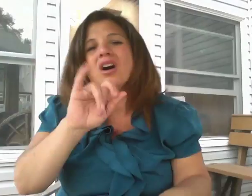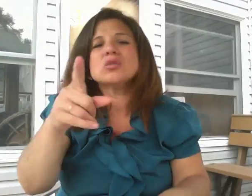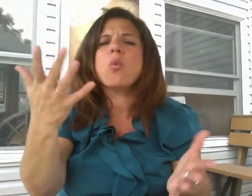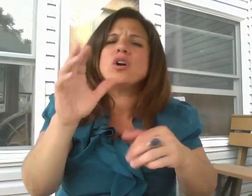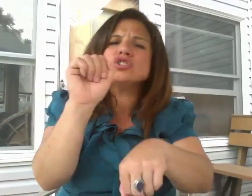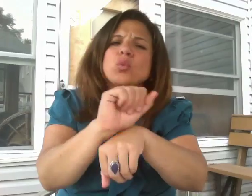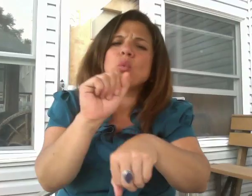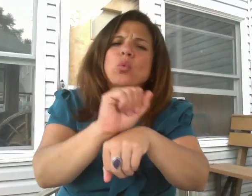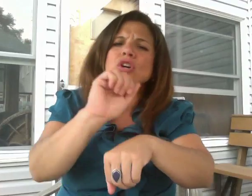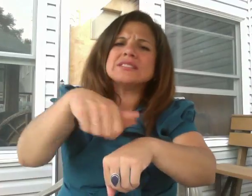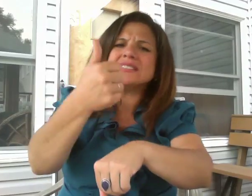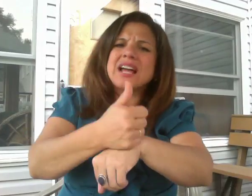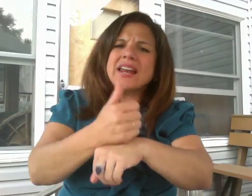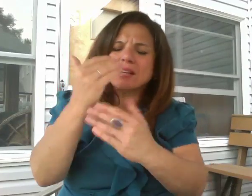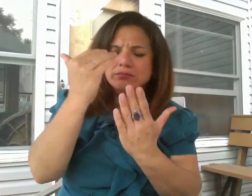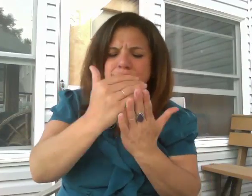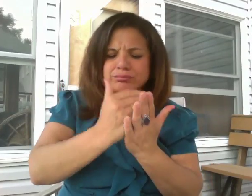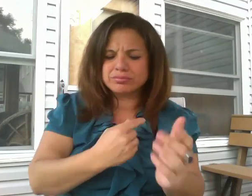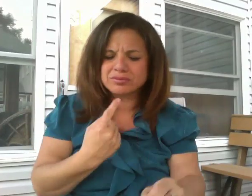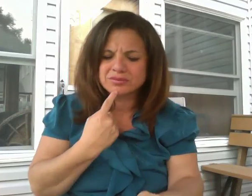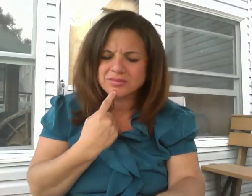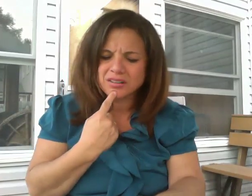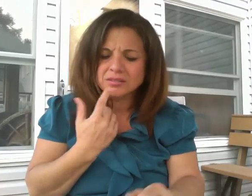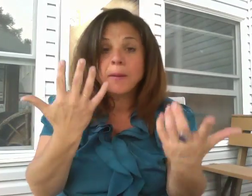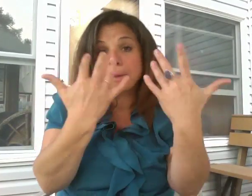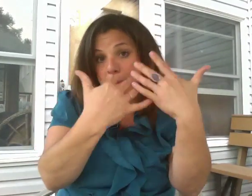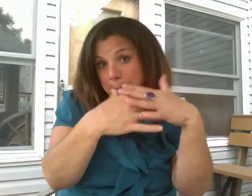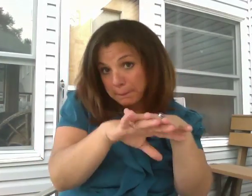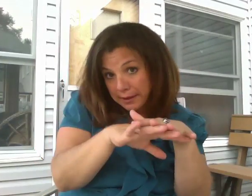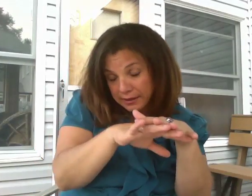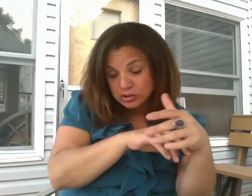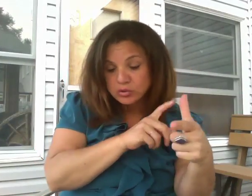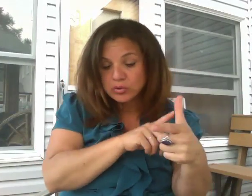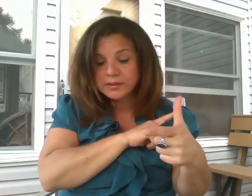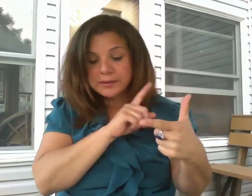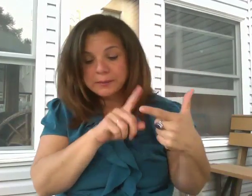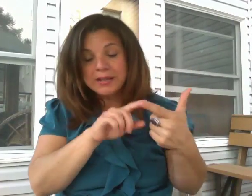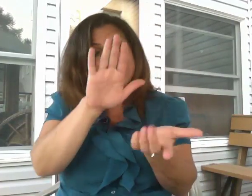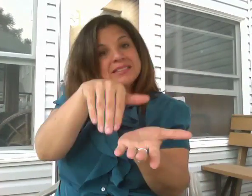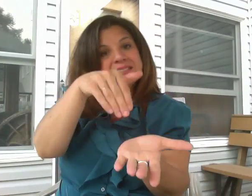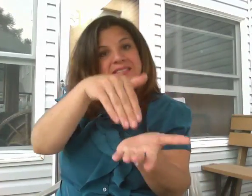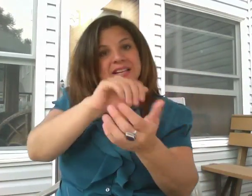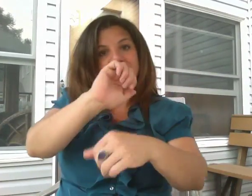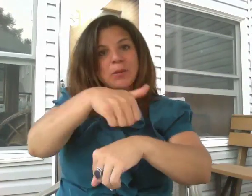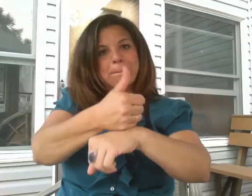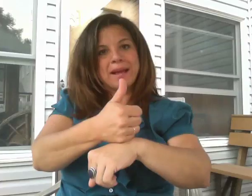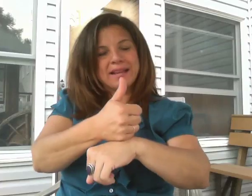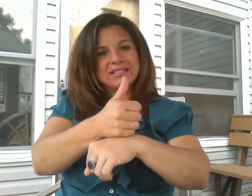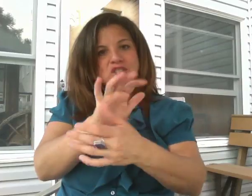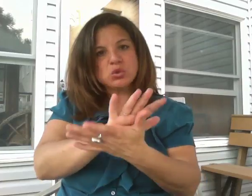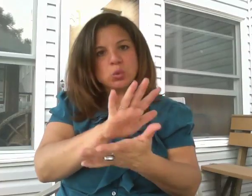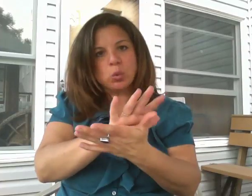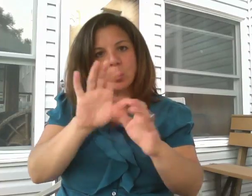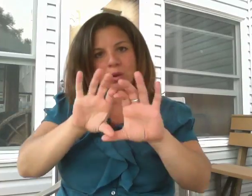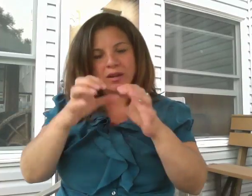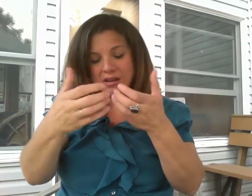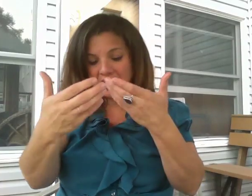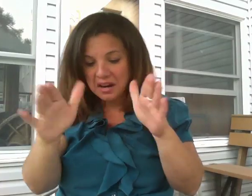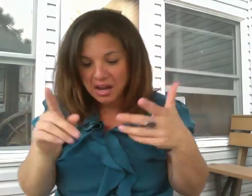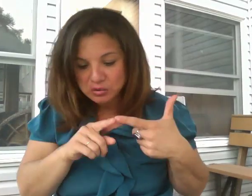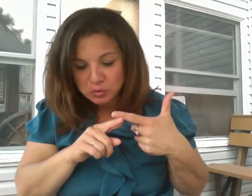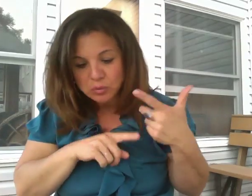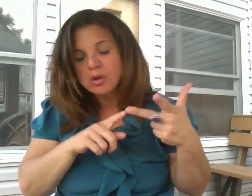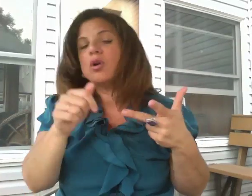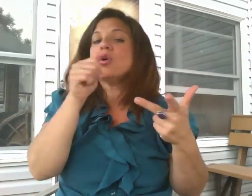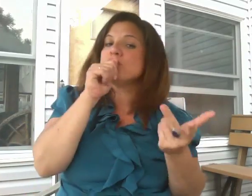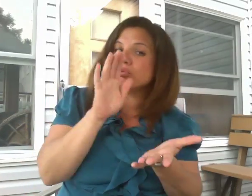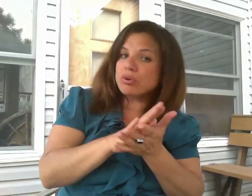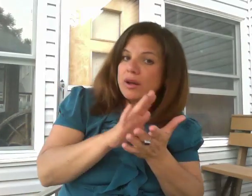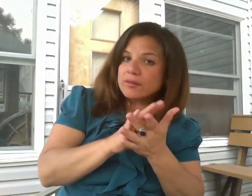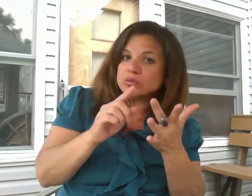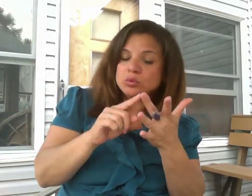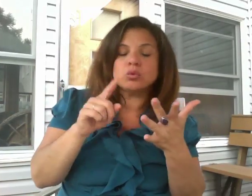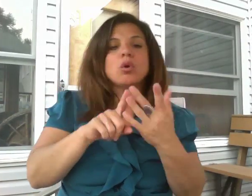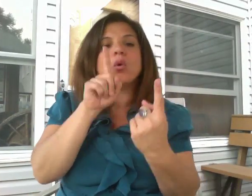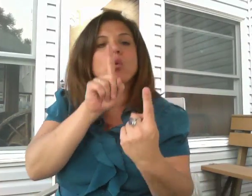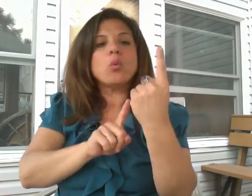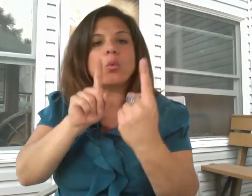Also it asks what is your work setting in the checklist. It mentioned mainstreaming, center-based school/classroom, private school, one-on-one